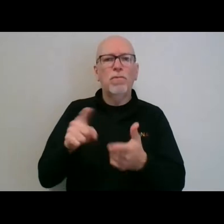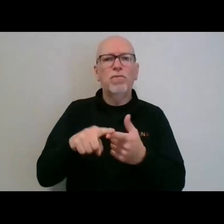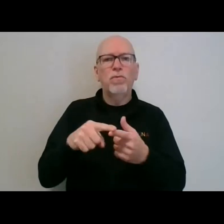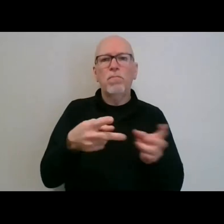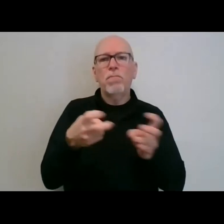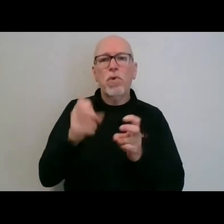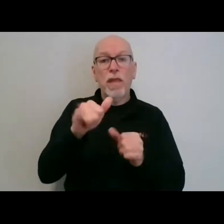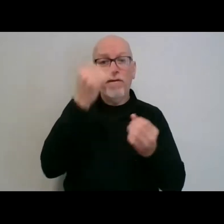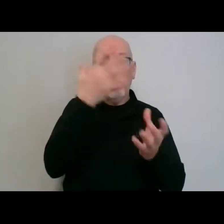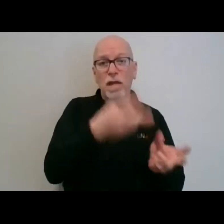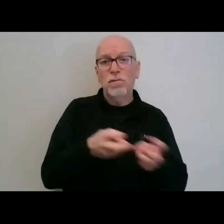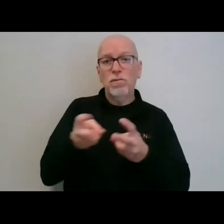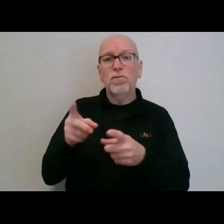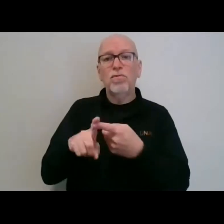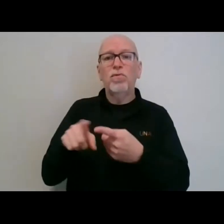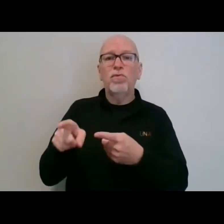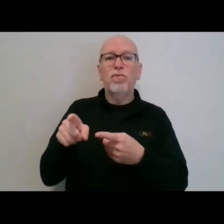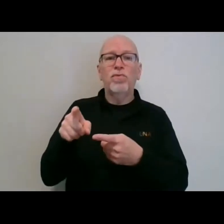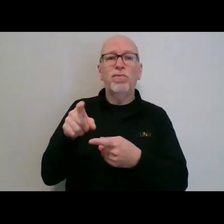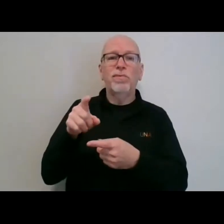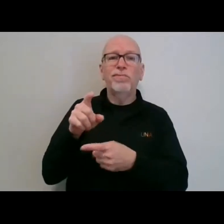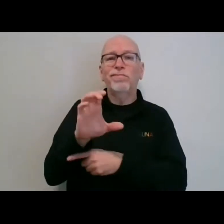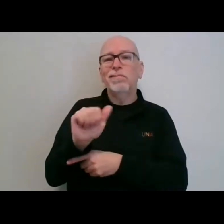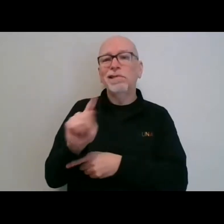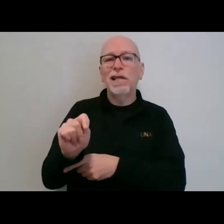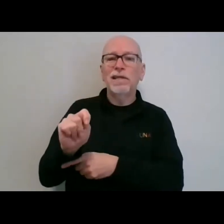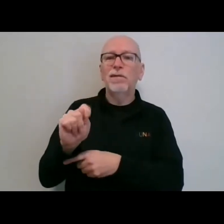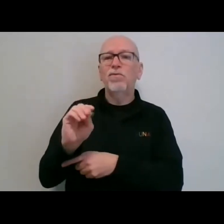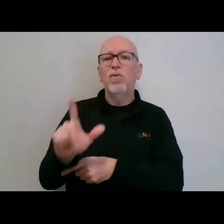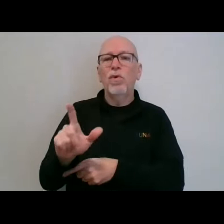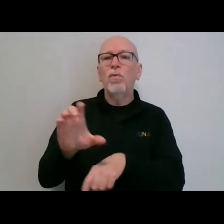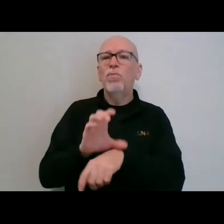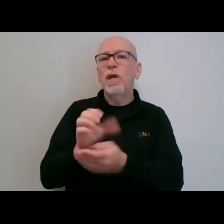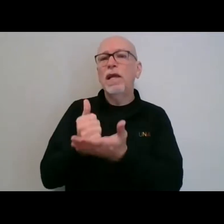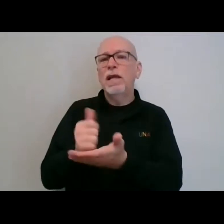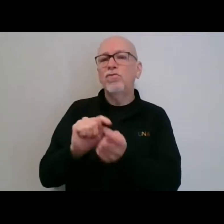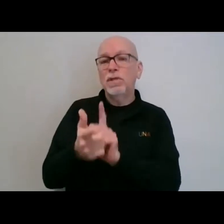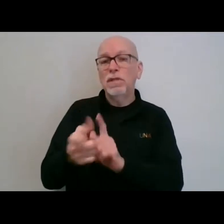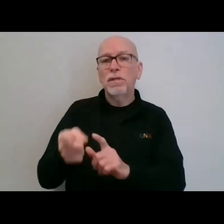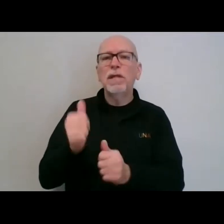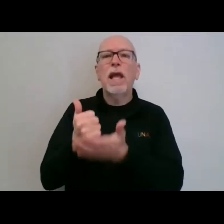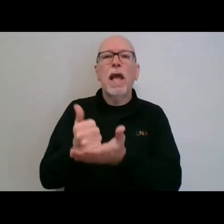into like a CAT tool, computer-aided translation tool, that can help human translators go through